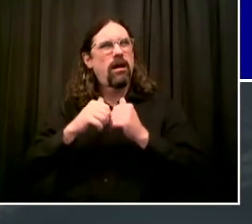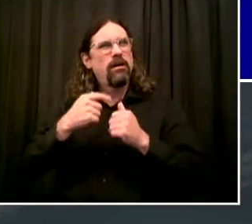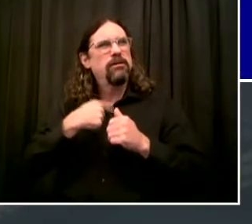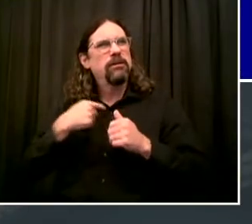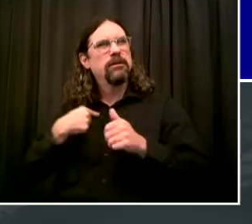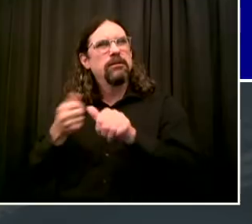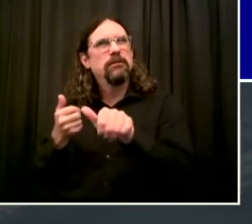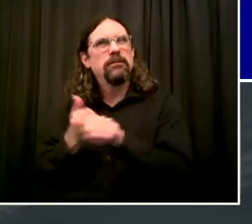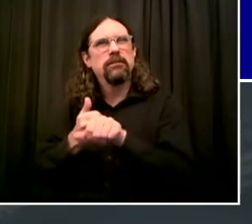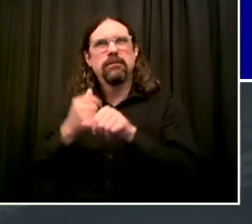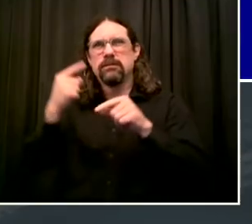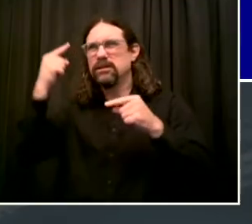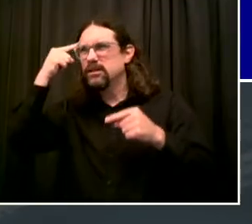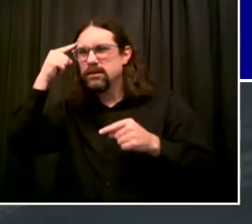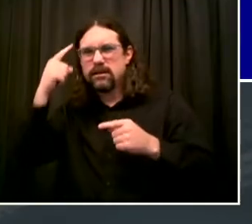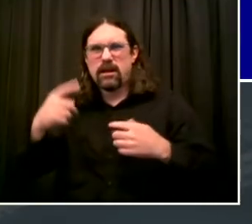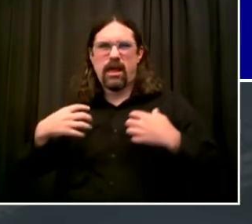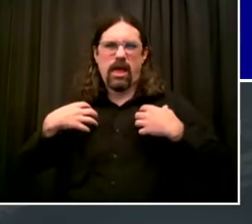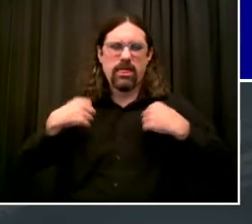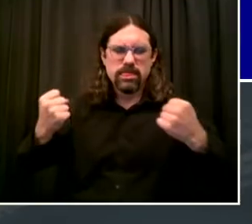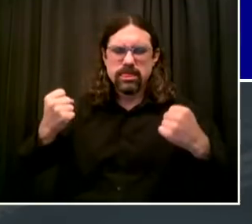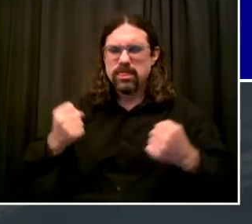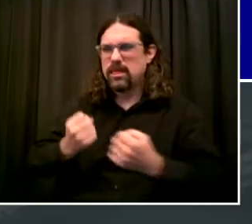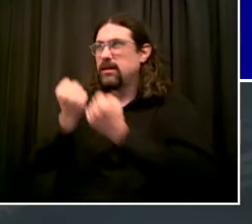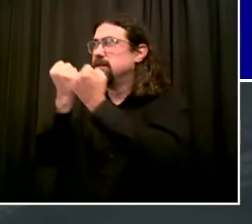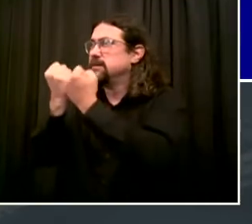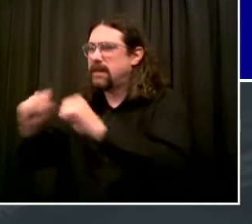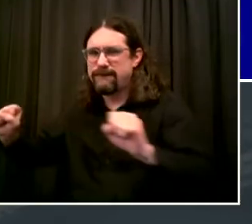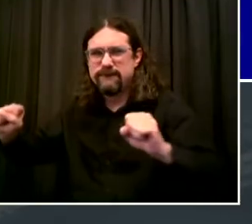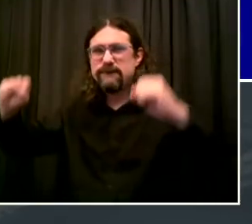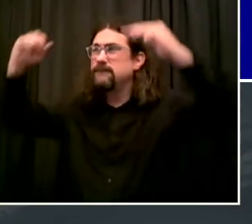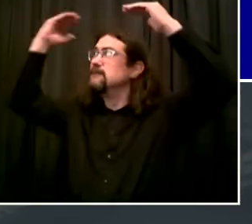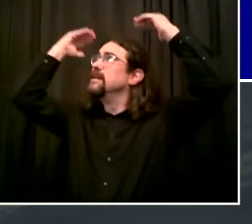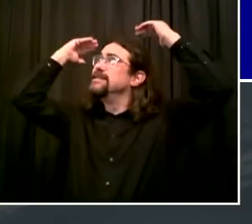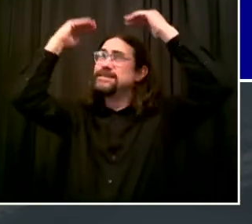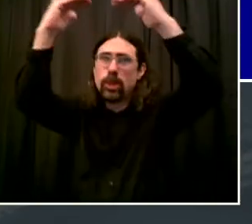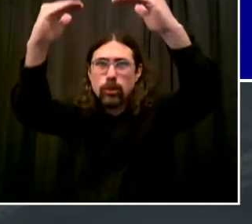CITY GOVERNMENT TO SERVE YOU IS FOCUSED ON FOUR THINGS, FOCUSED ON YOUR HEALTH, YOUR SAFETY, TO